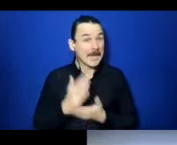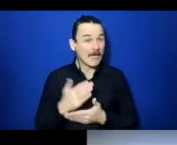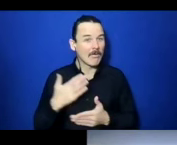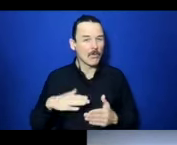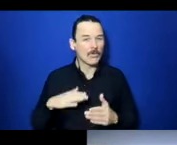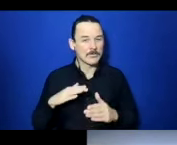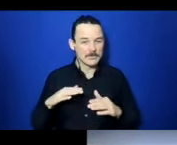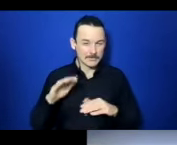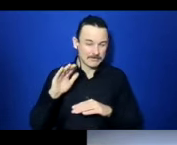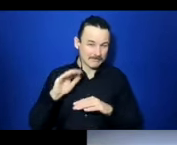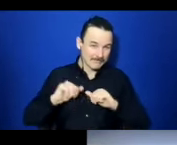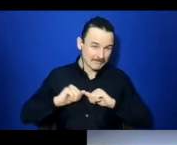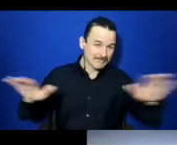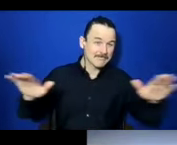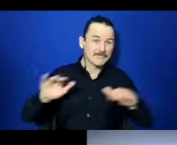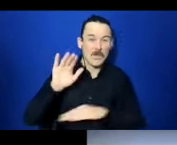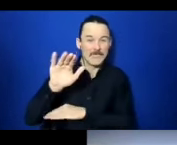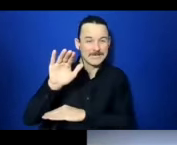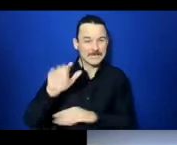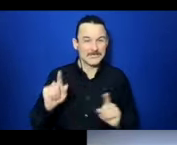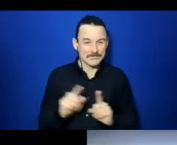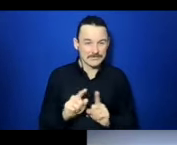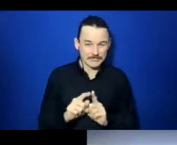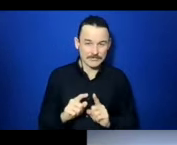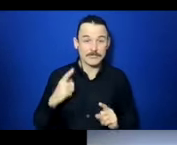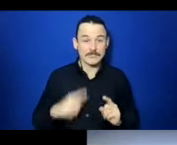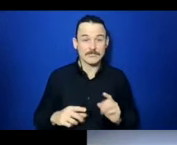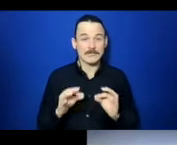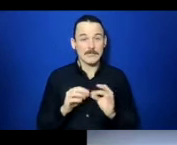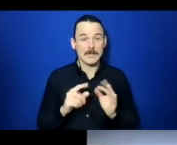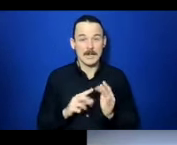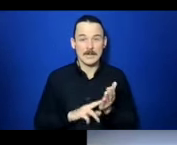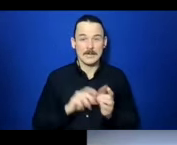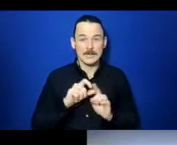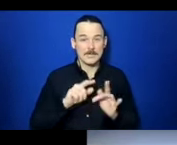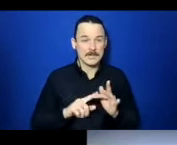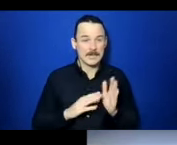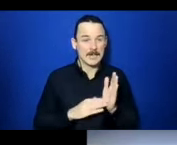because so because BindiMaps, we started with helping people who are blind or vision impaired